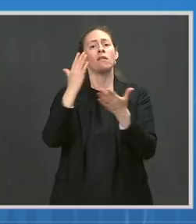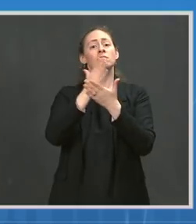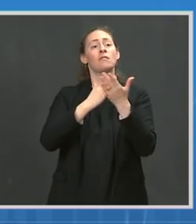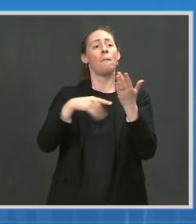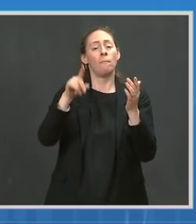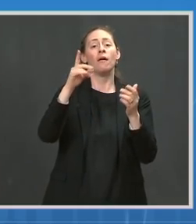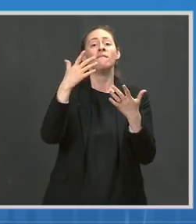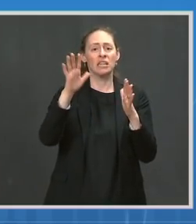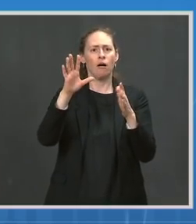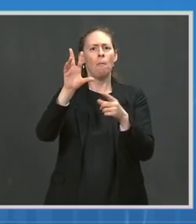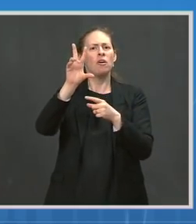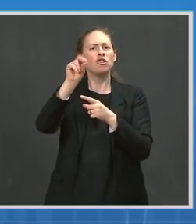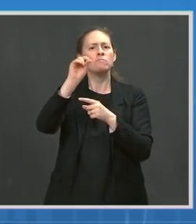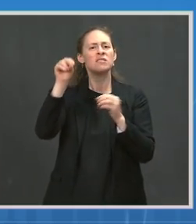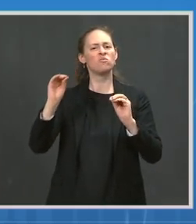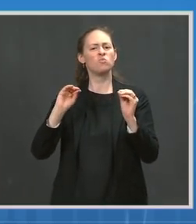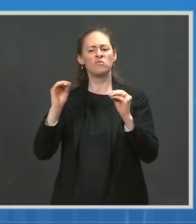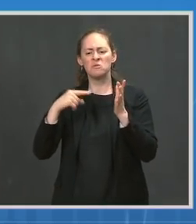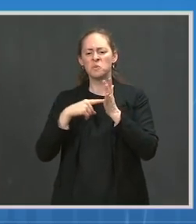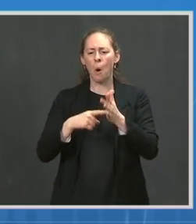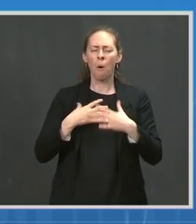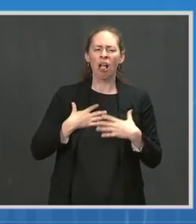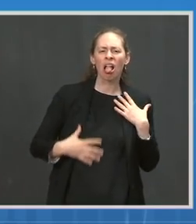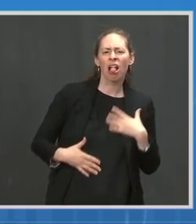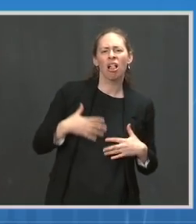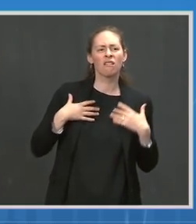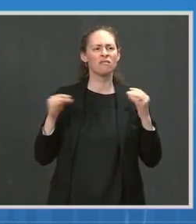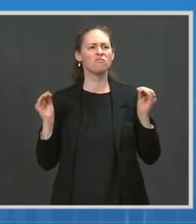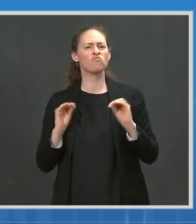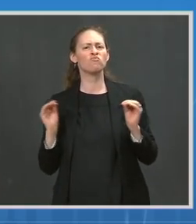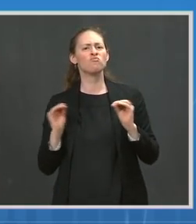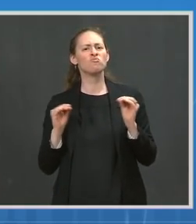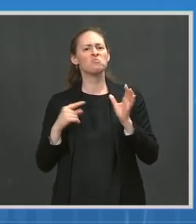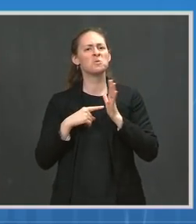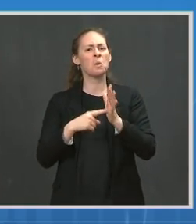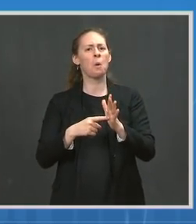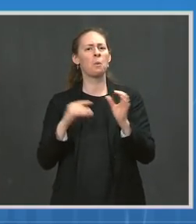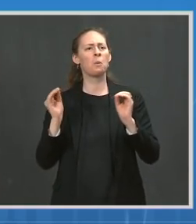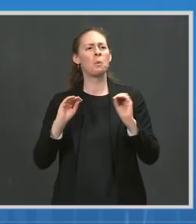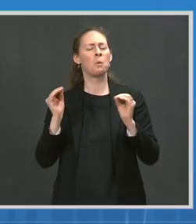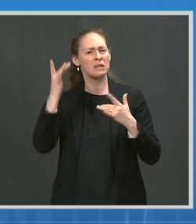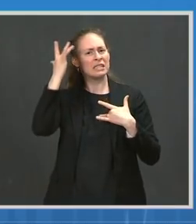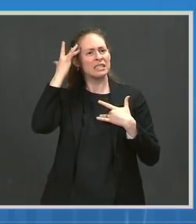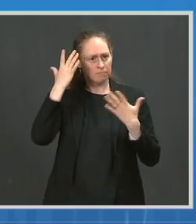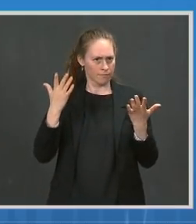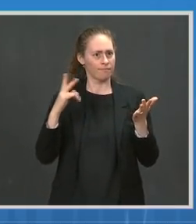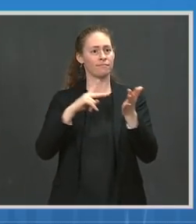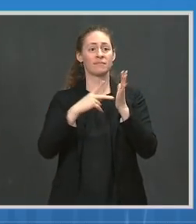This is really encouraging news. It demonstrates that -- what we've already discussed about these vaccines: